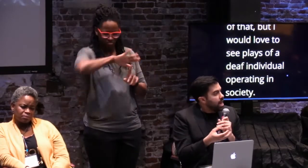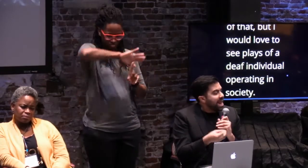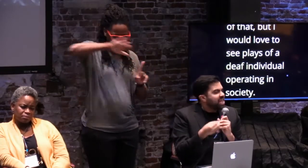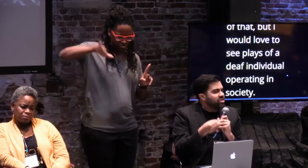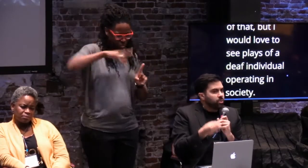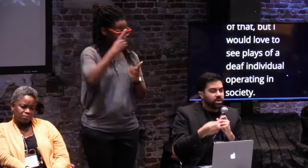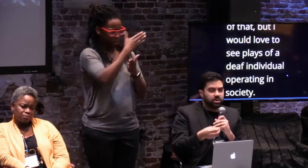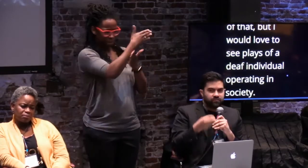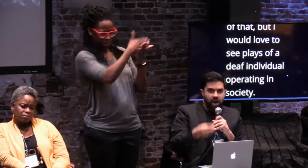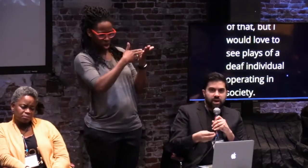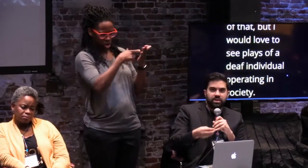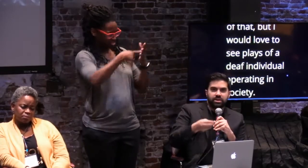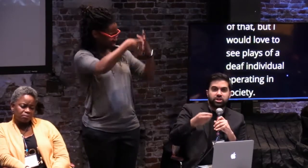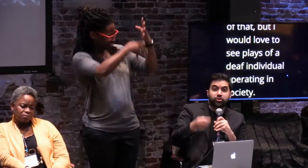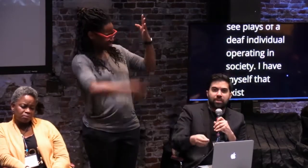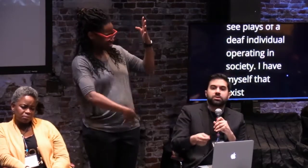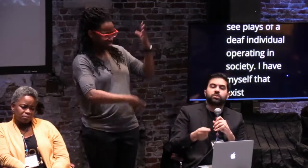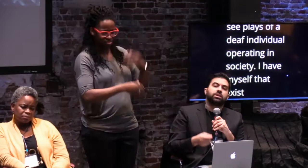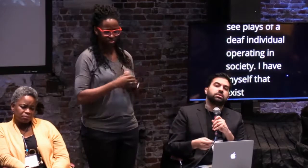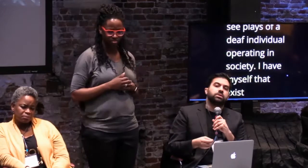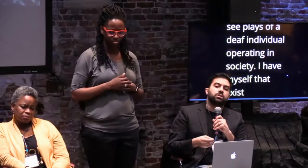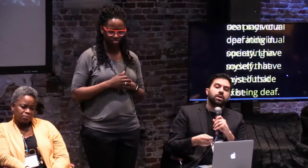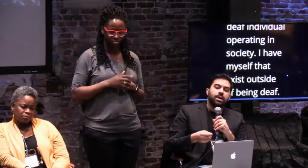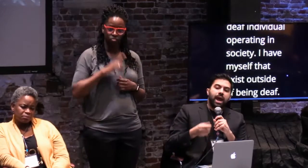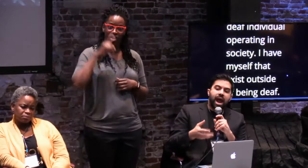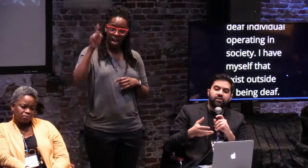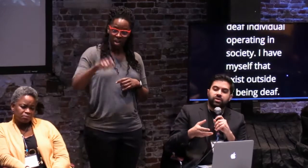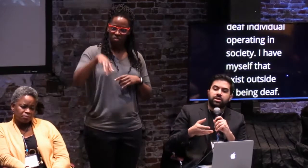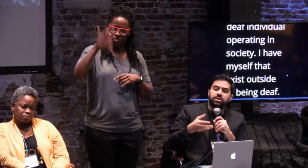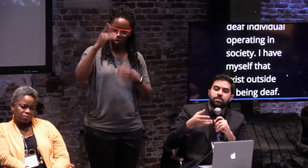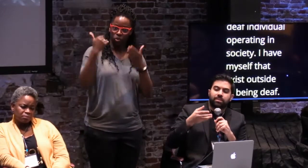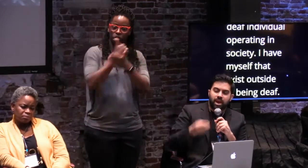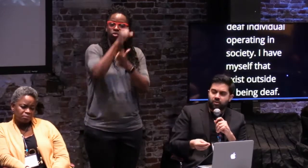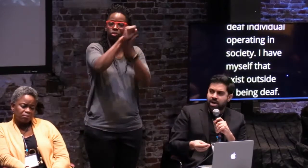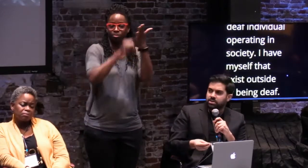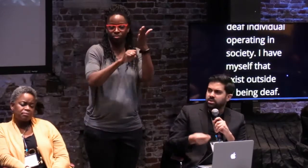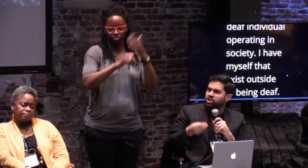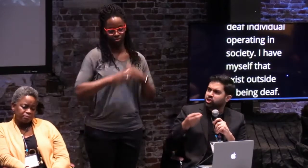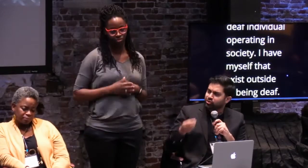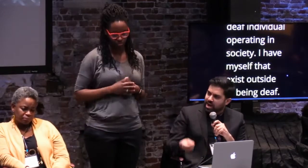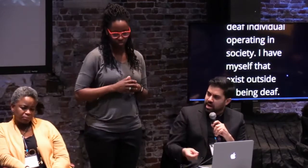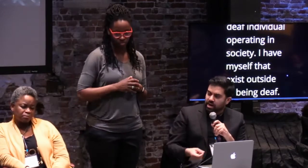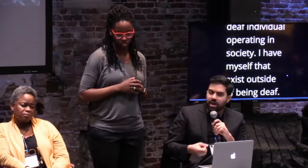and I think we need to find these scripts. We need to have these playwrights, and these training,